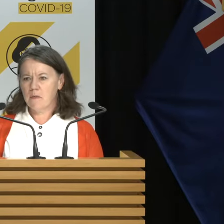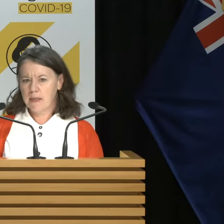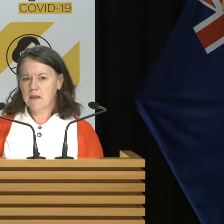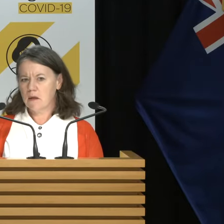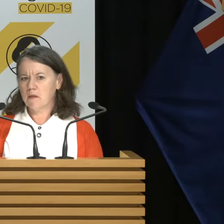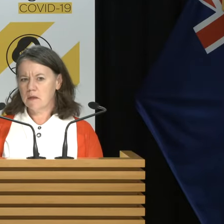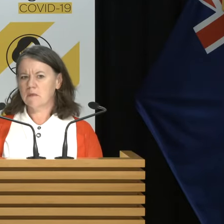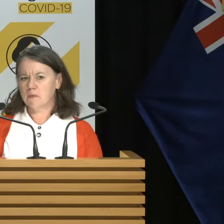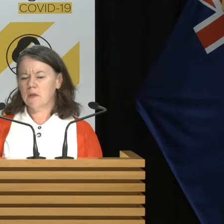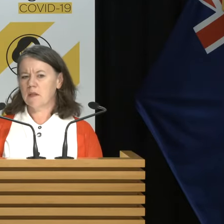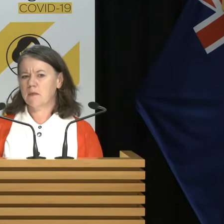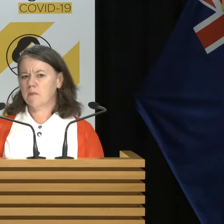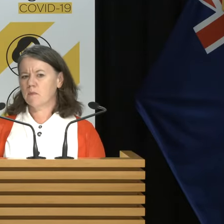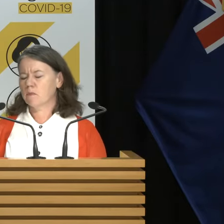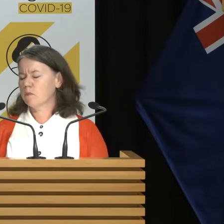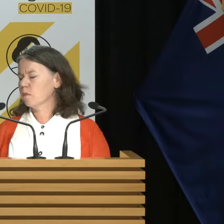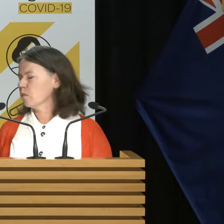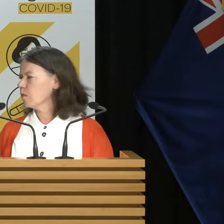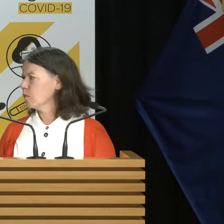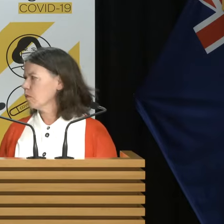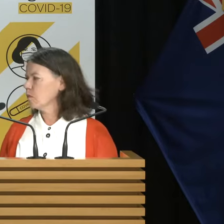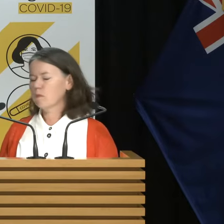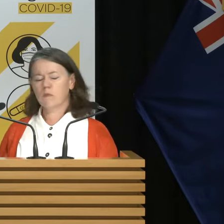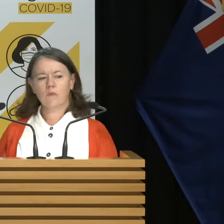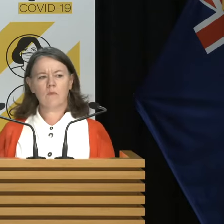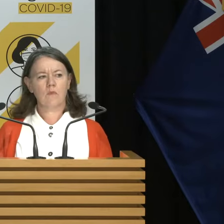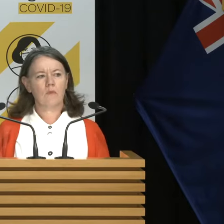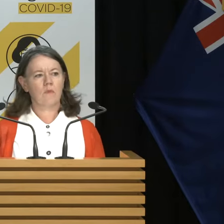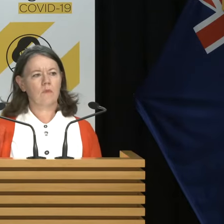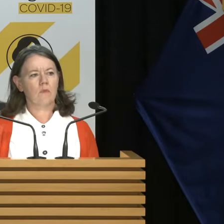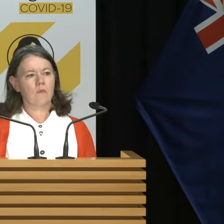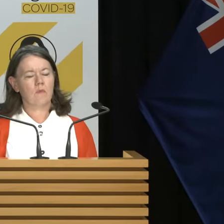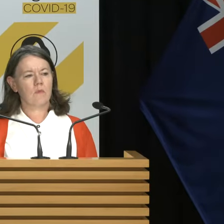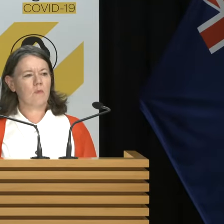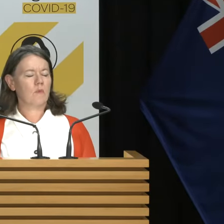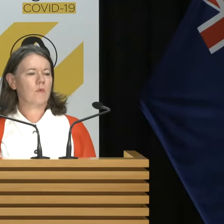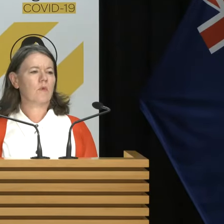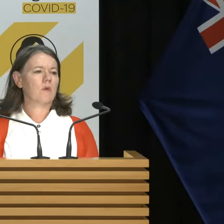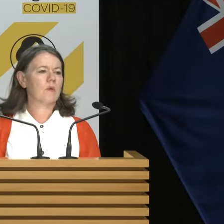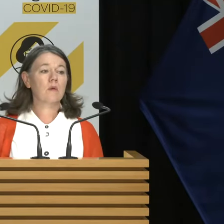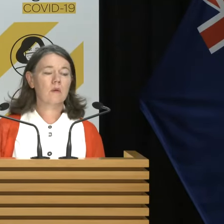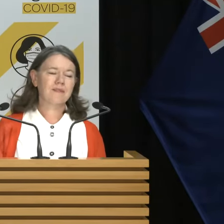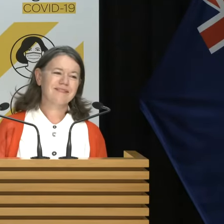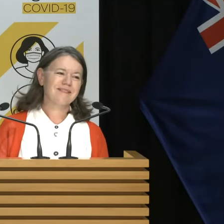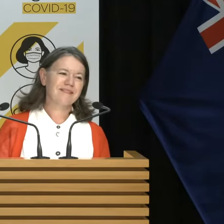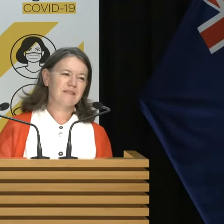through in order to assess the situation, so they have